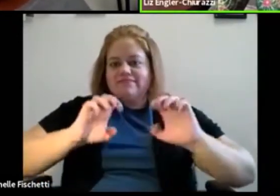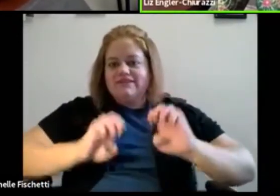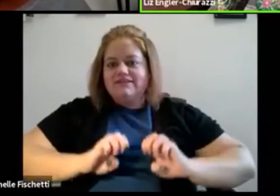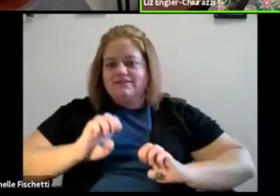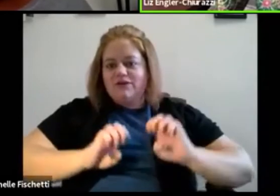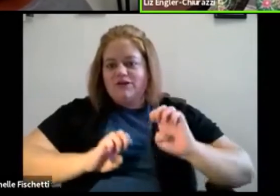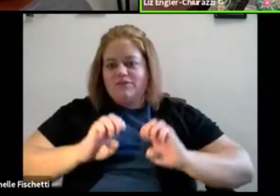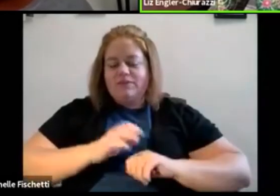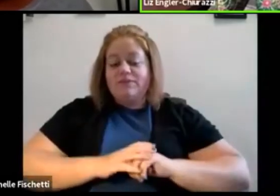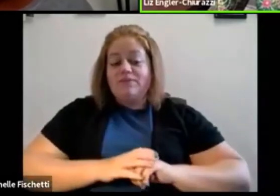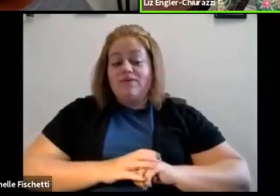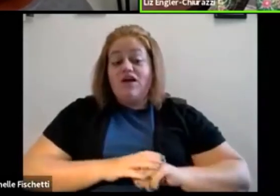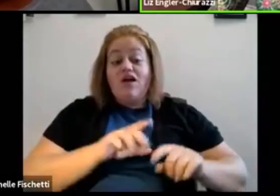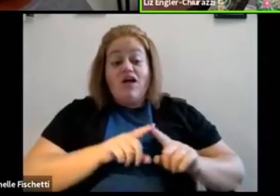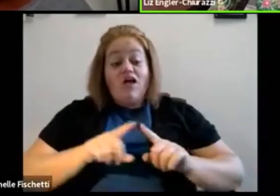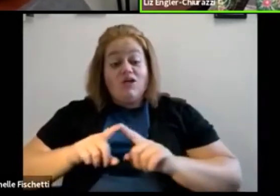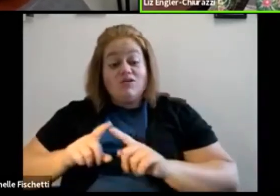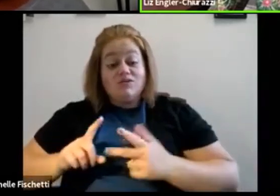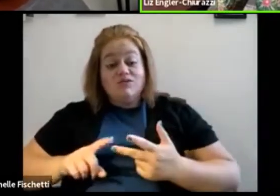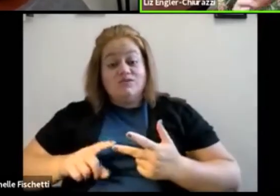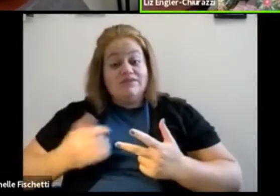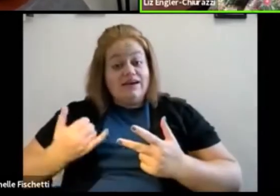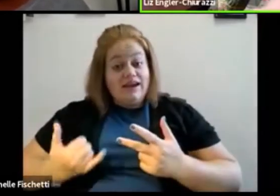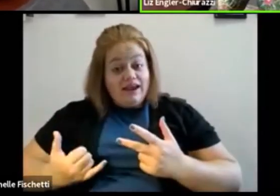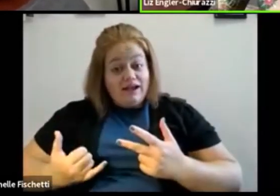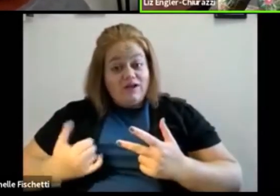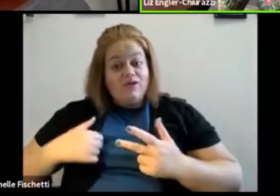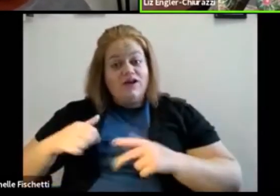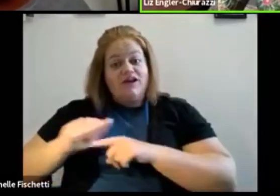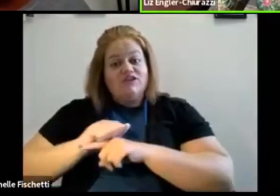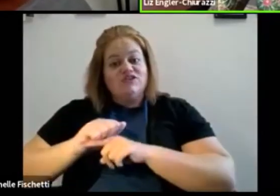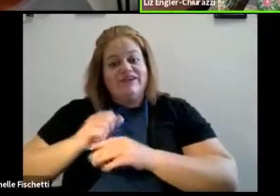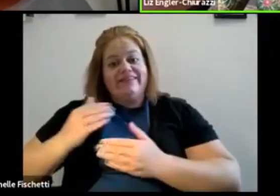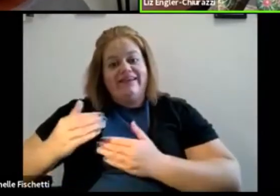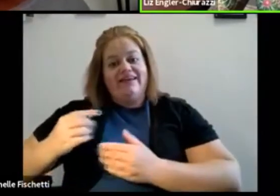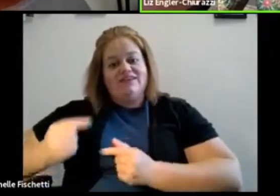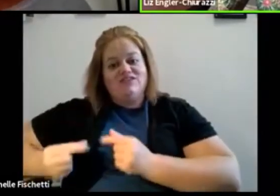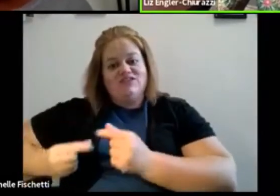part of my job now is training the next generation of scientists so that whether